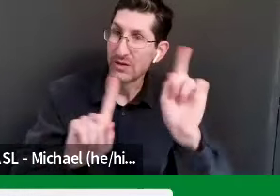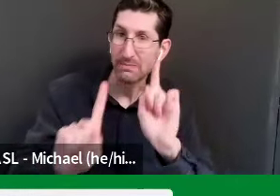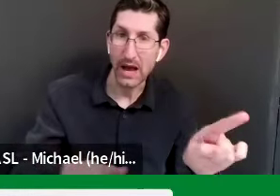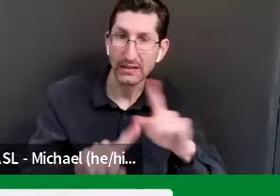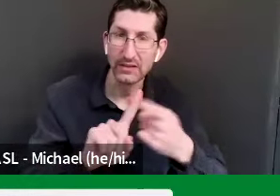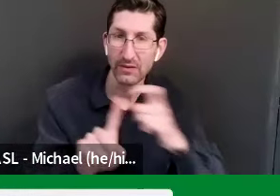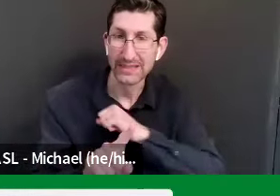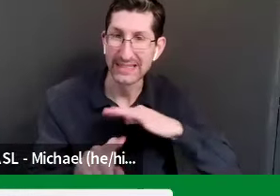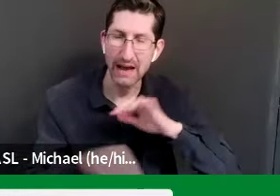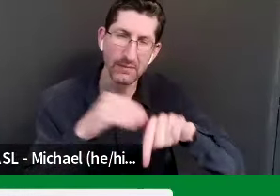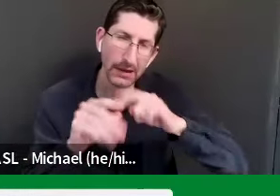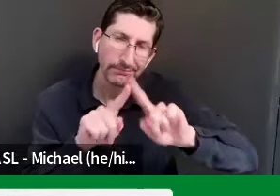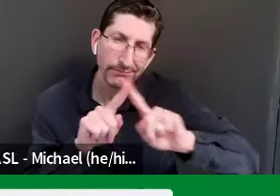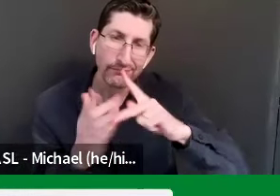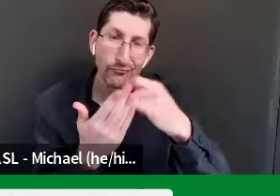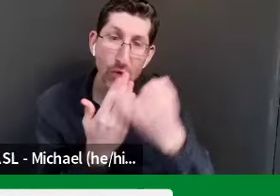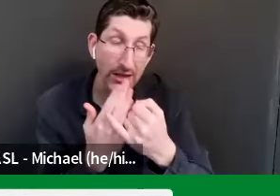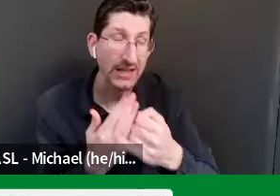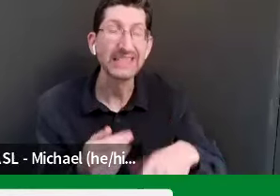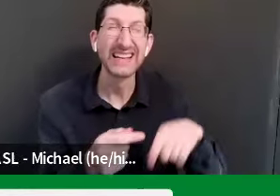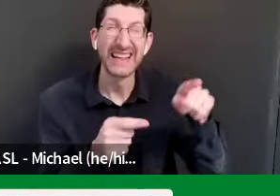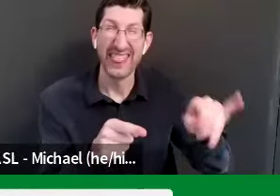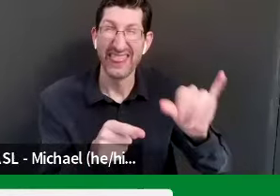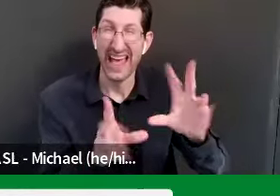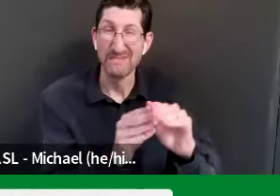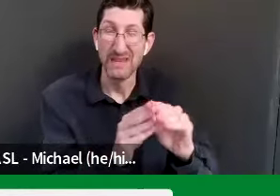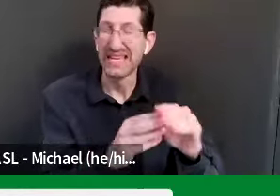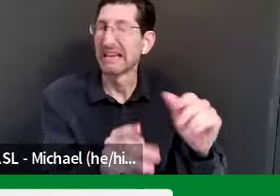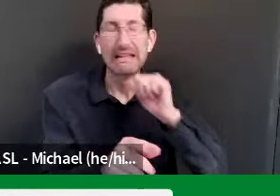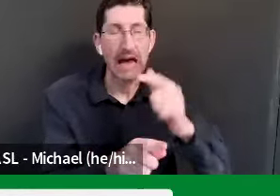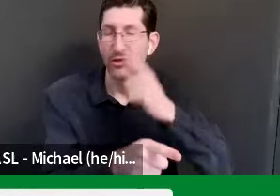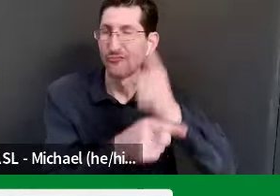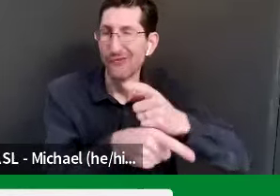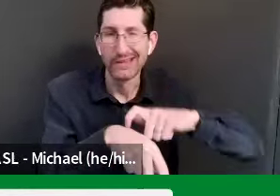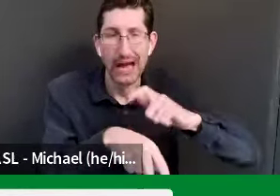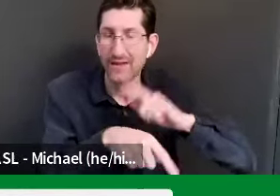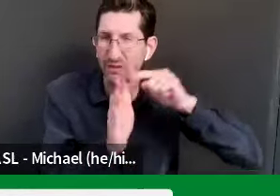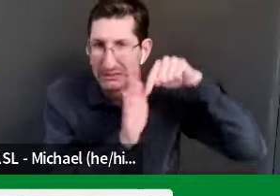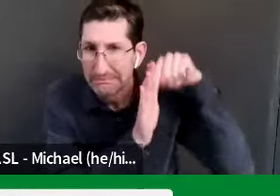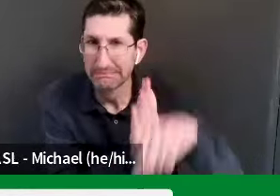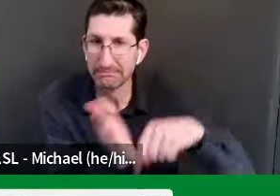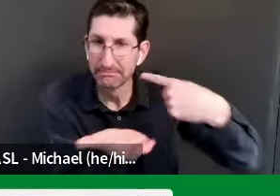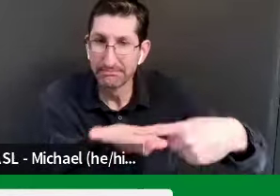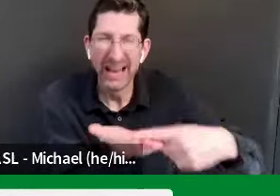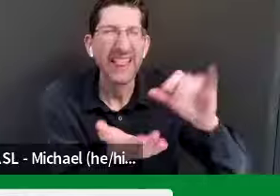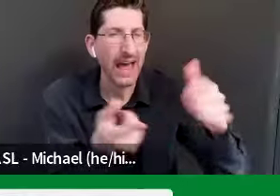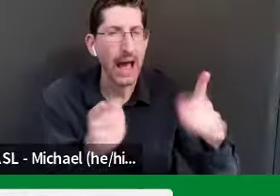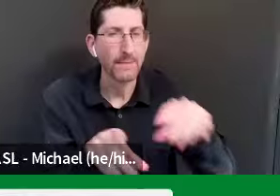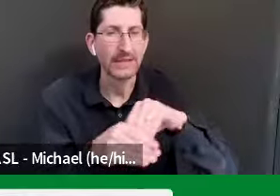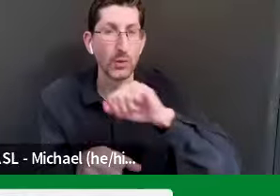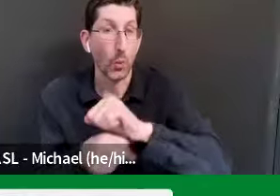ALLOWS COMMUNITY MEMBERS TO ASK QUESTIONS AND HEAR DIRECTLY FROM STAFF ABOUT ONGOING INITIATIVES. AND THIS IS NOT THE SPACE FOR